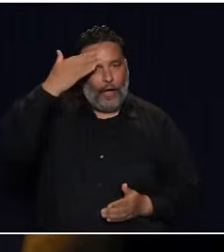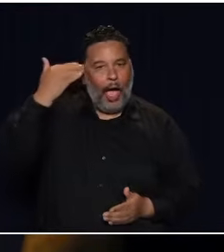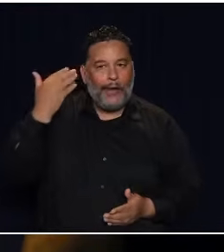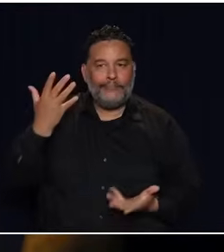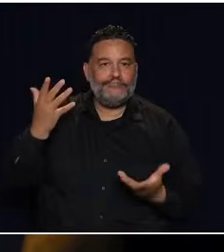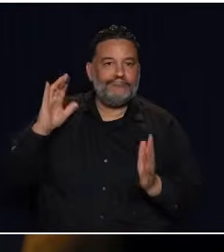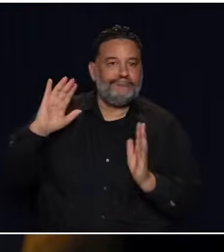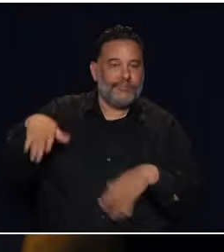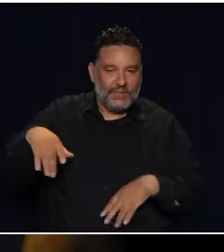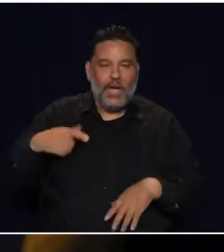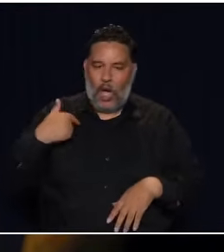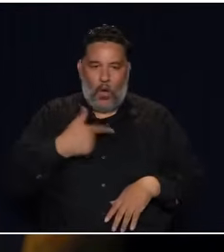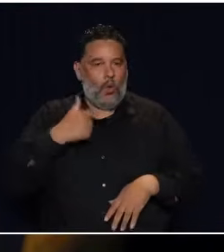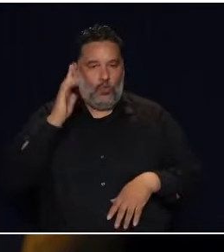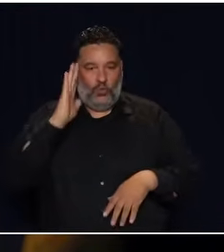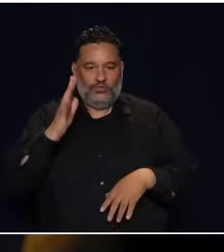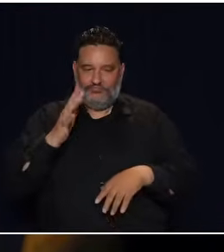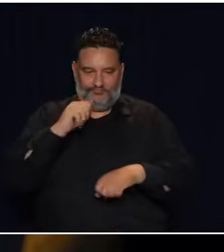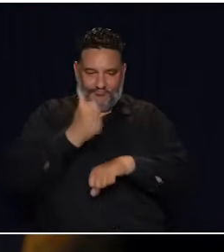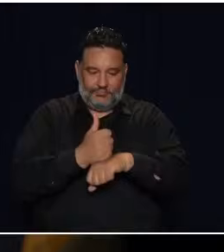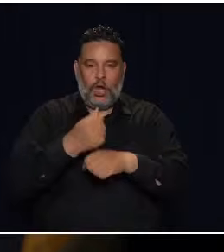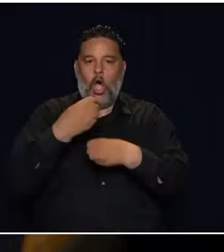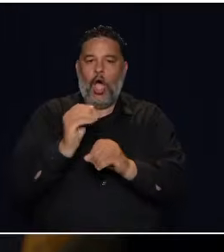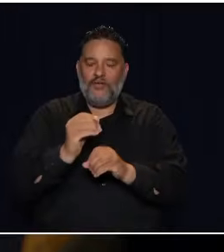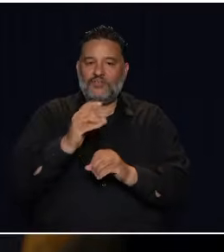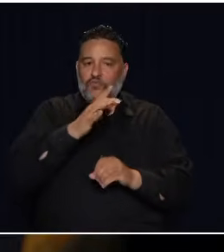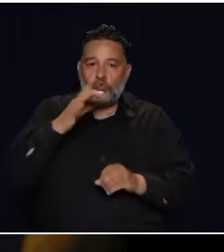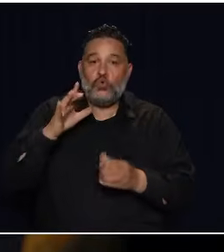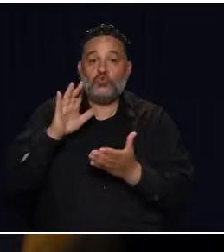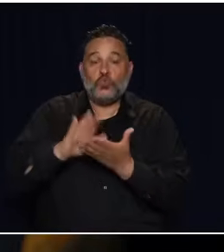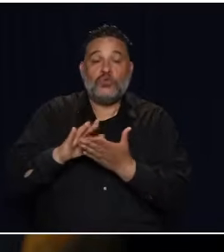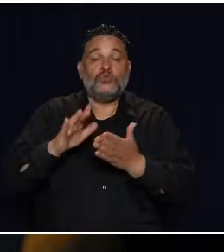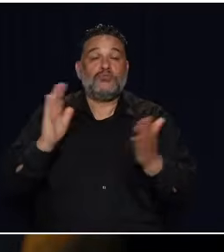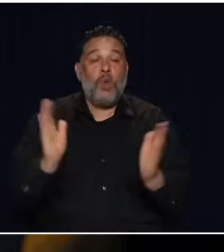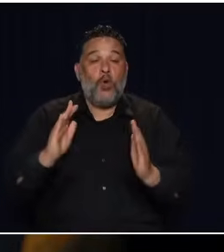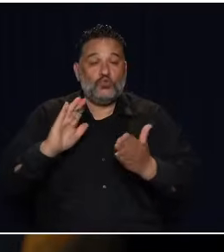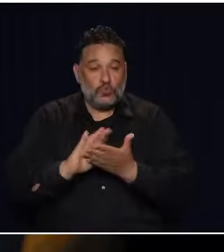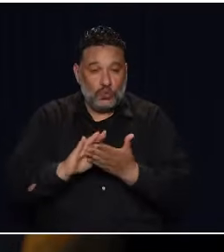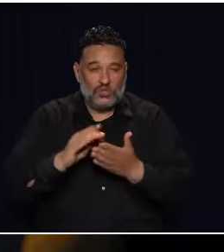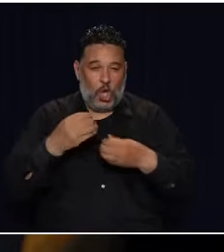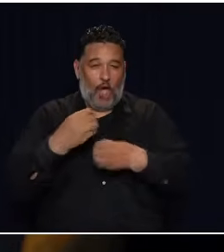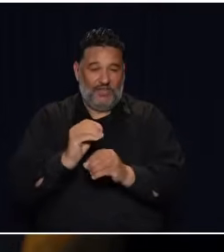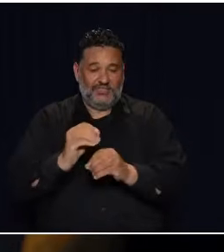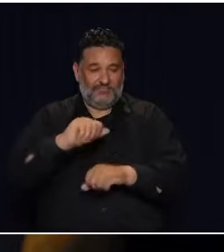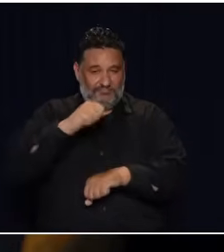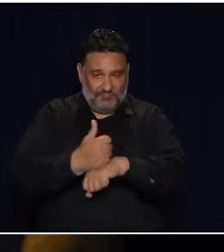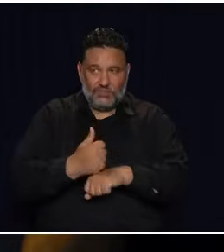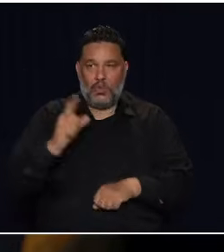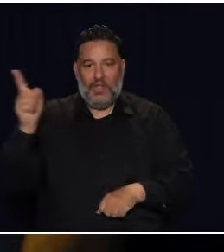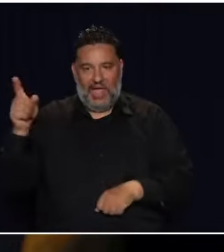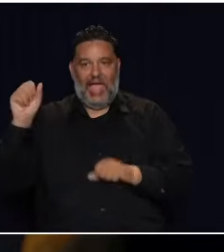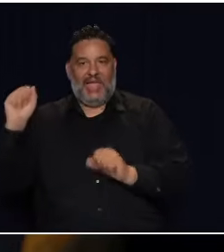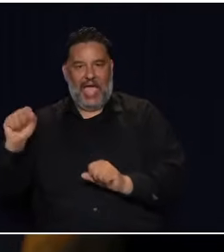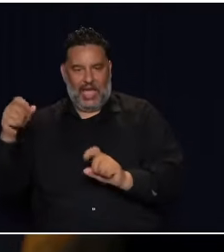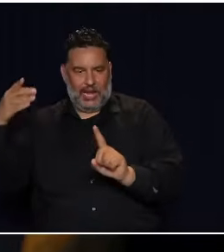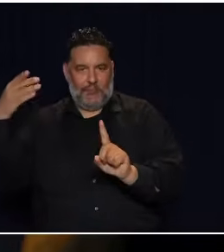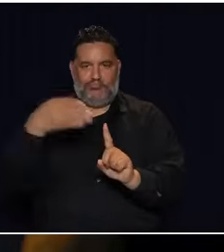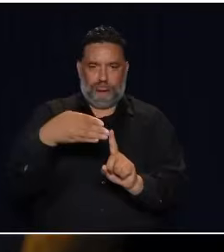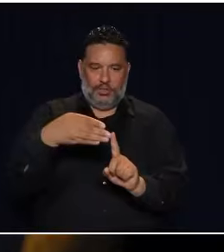UNIQUE CHALLENGES? THE RURAL SCHOOLS OFTEN FEEL FORGOTTEN. WE WILL IMMEDIATELY CREATE AN